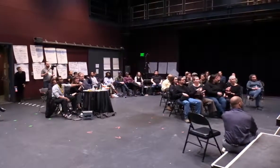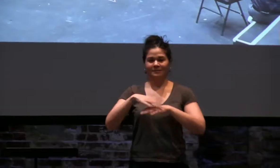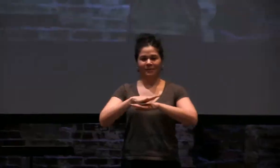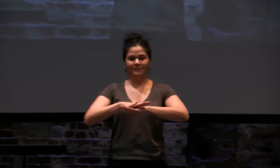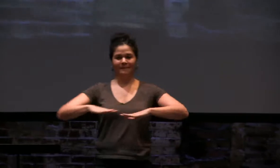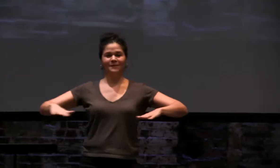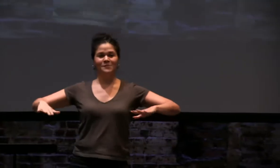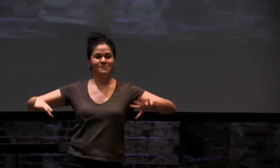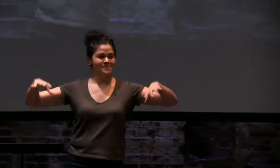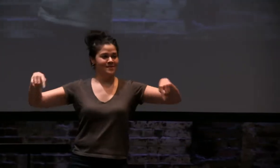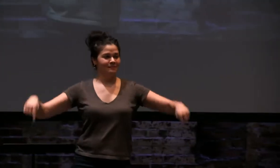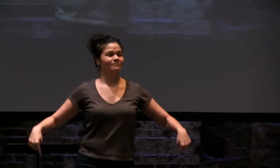Alexandria back.